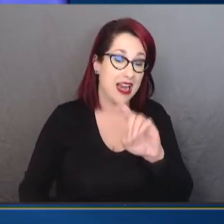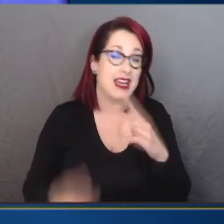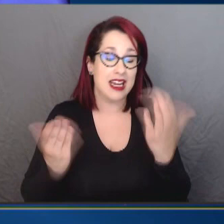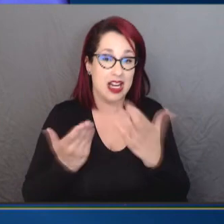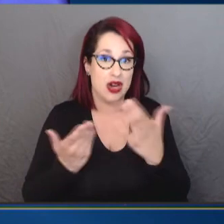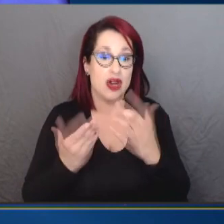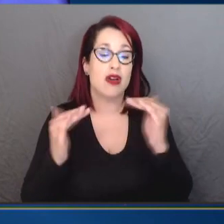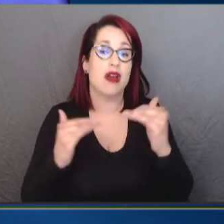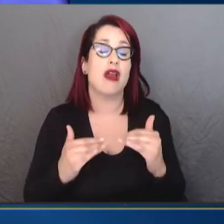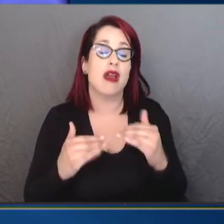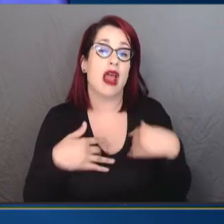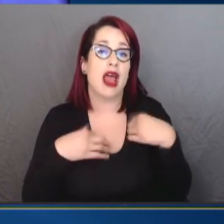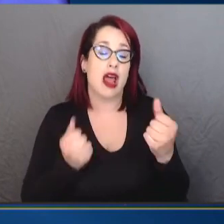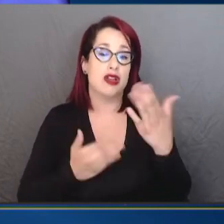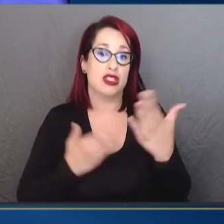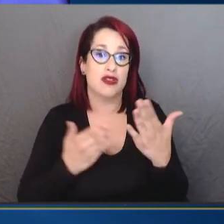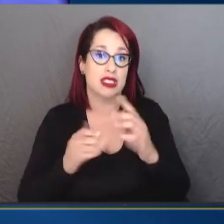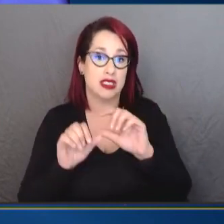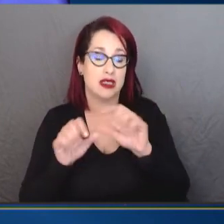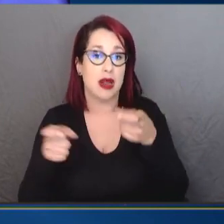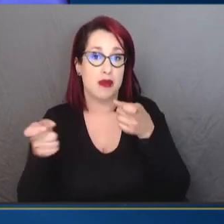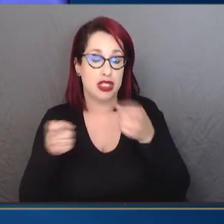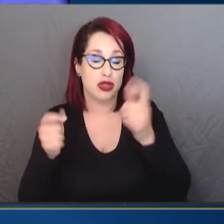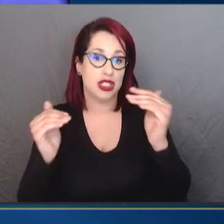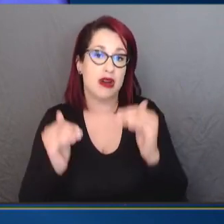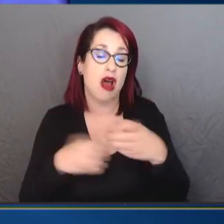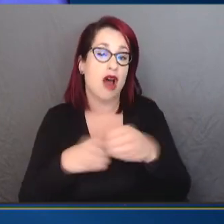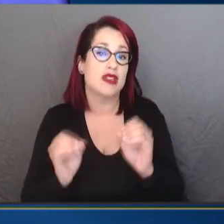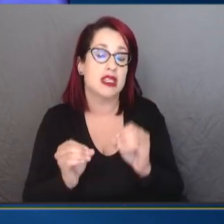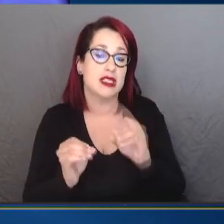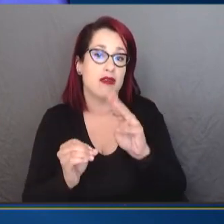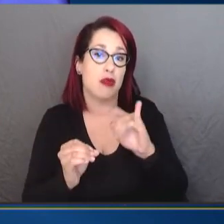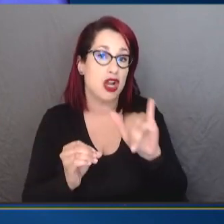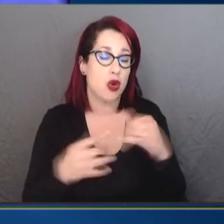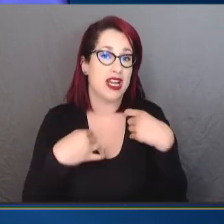Office of Minority Health; Substance Abuse and Mental Health Services Administration;